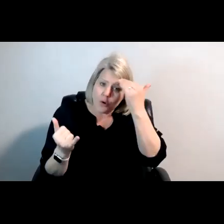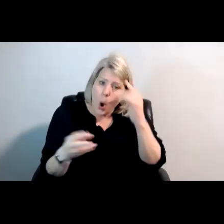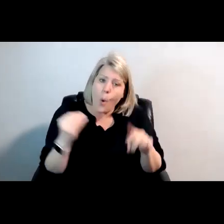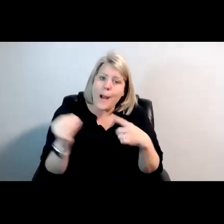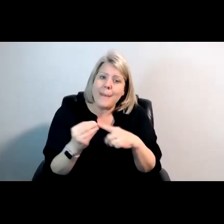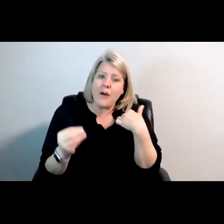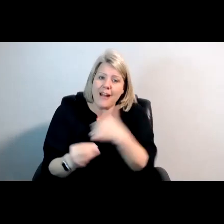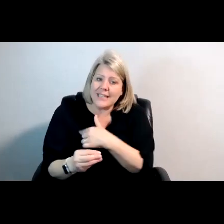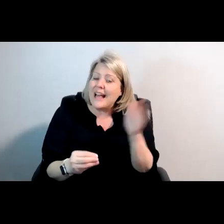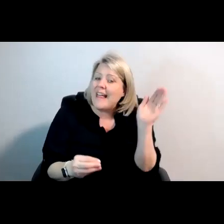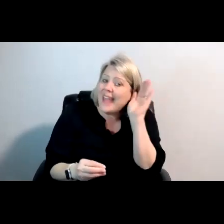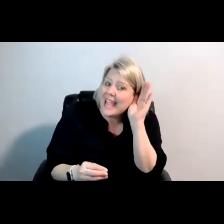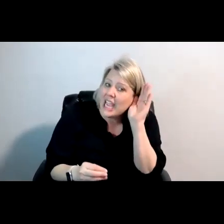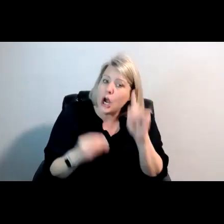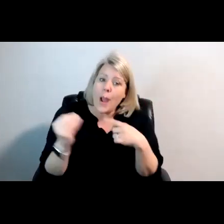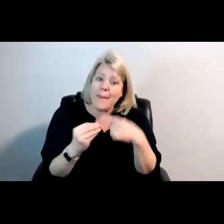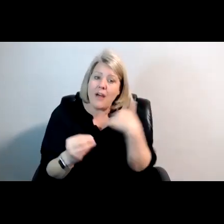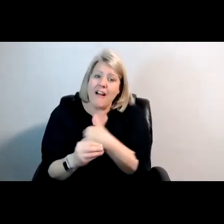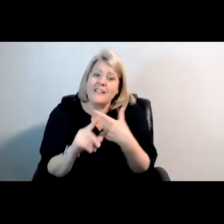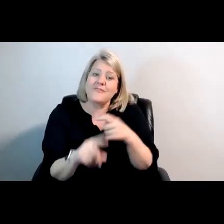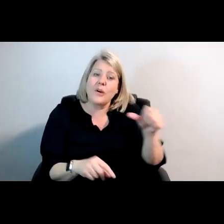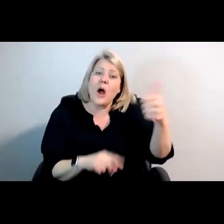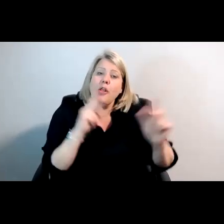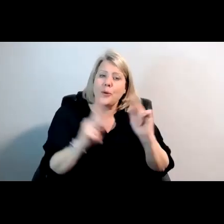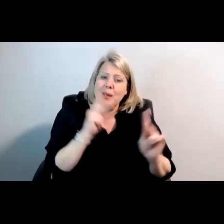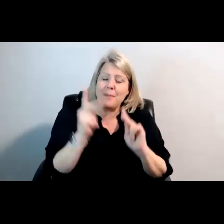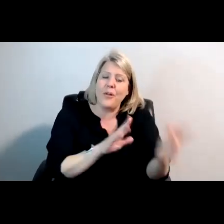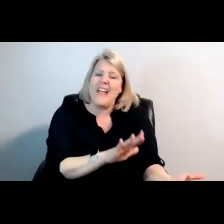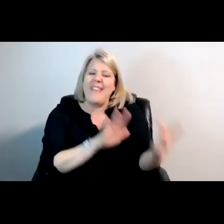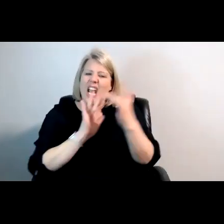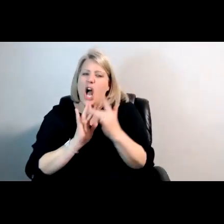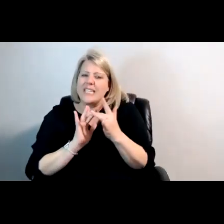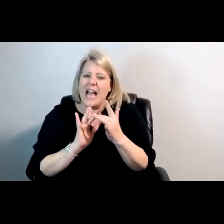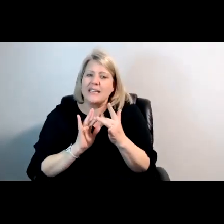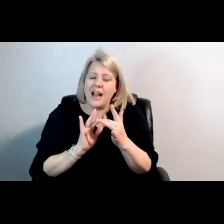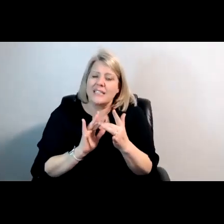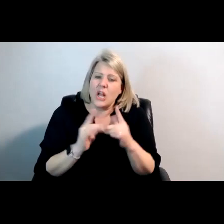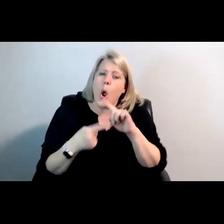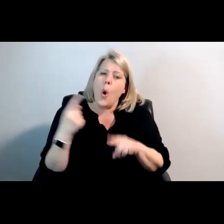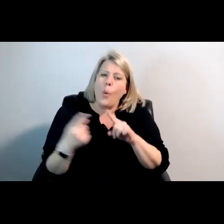And so they contact us when they have cases of with rights restoration or just want to get started with supported decision-making.